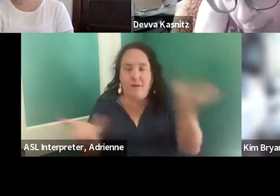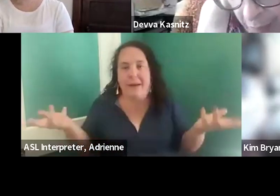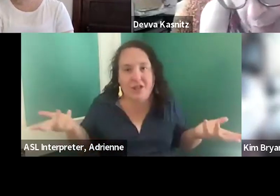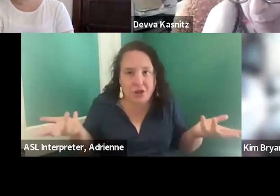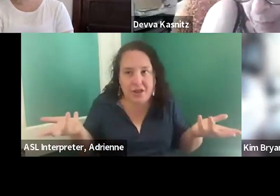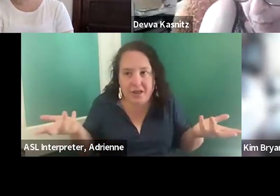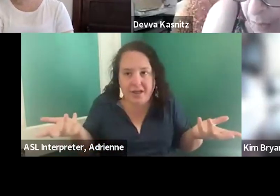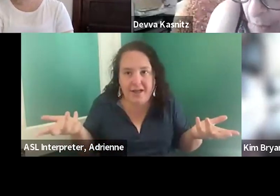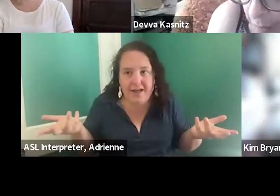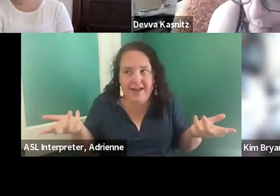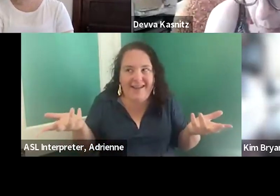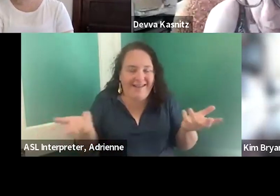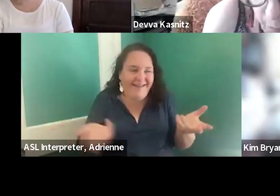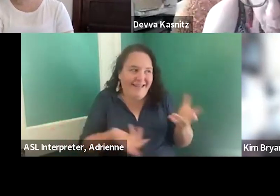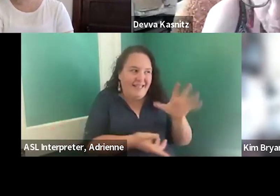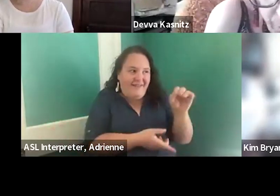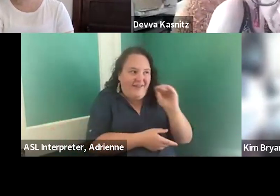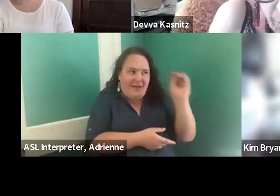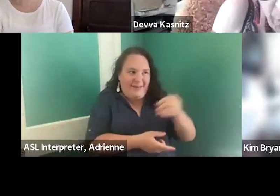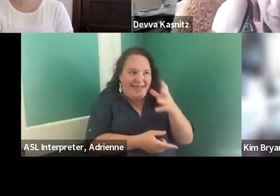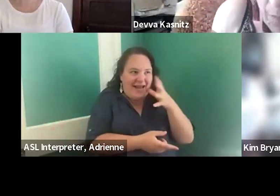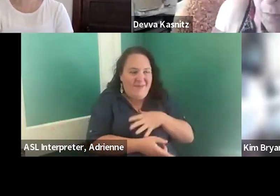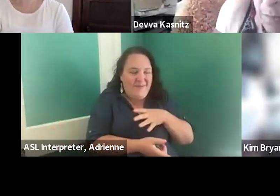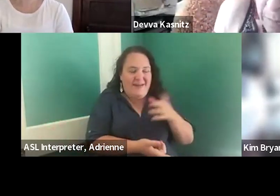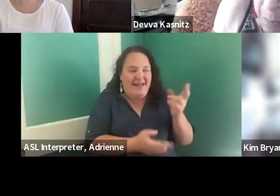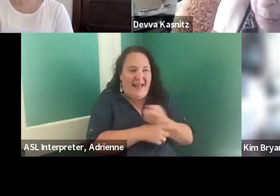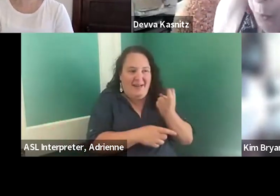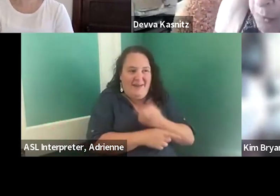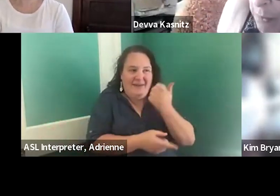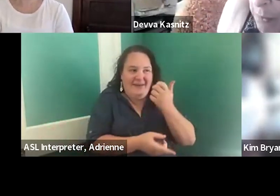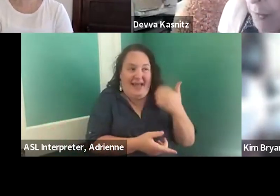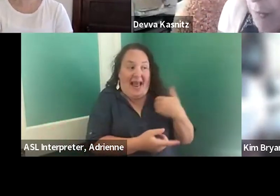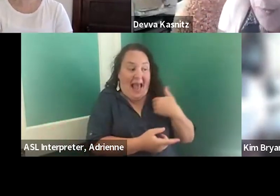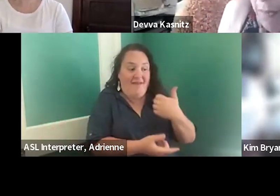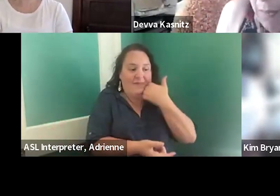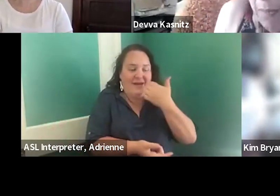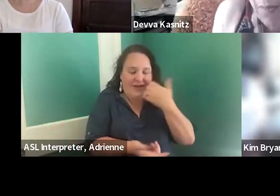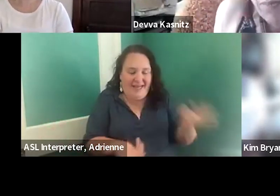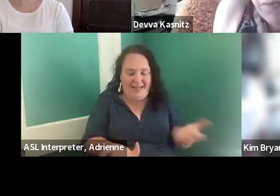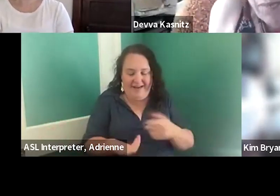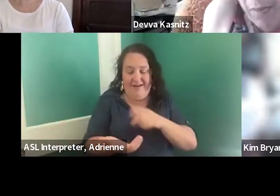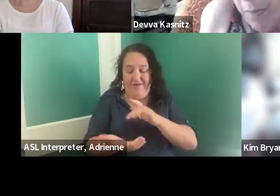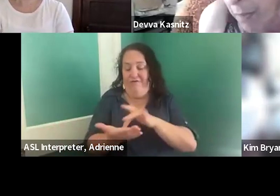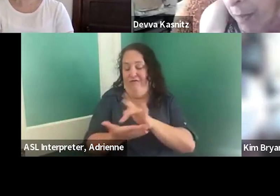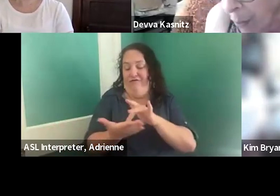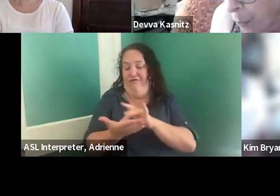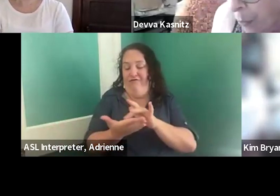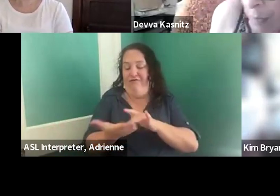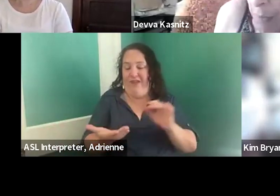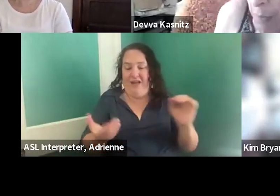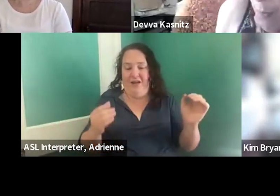you're missing out on 50% of your population by not designing with the thought that women might use your device